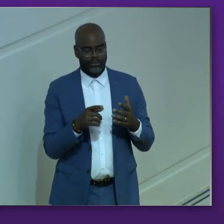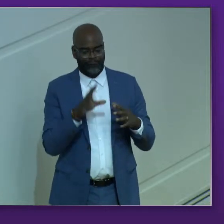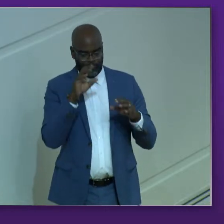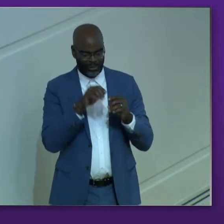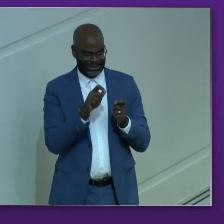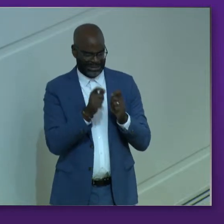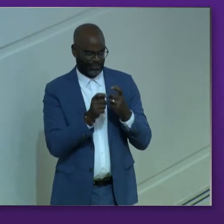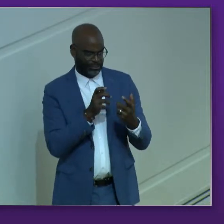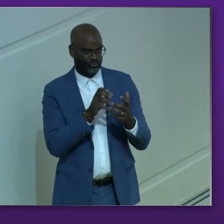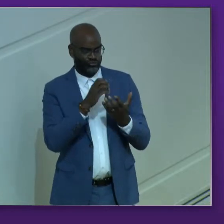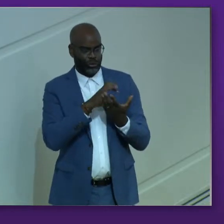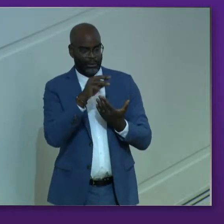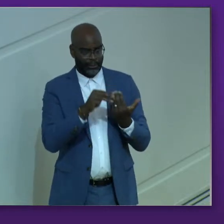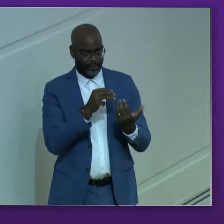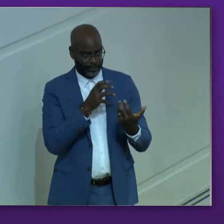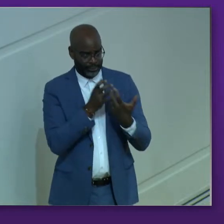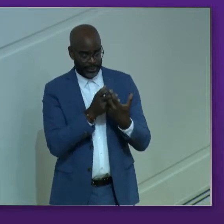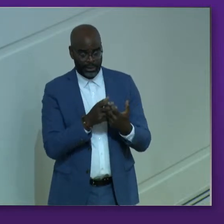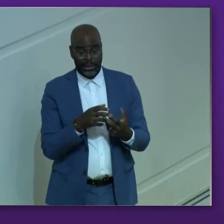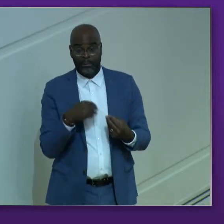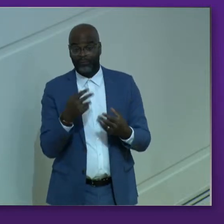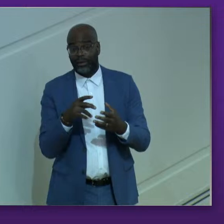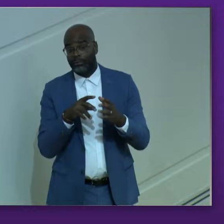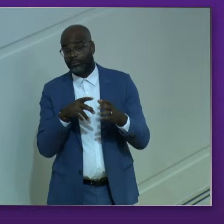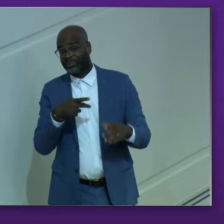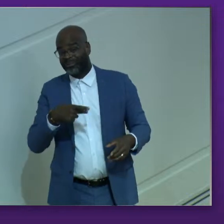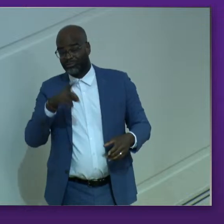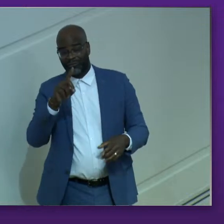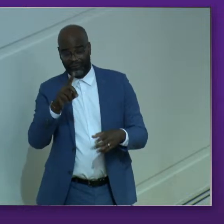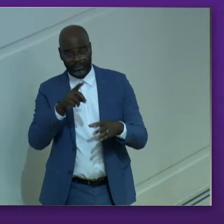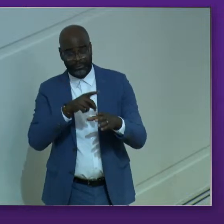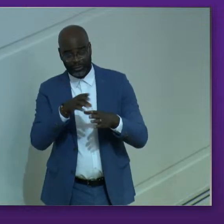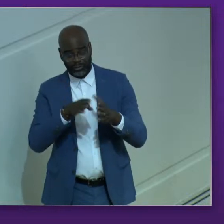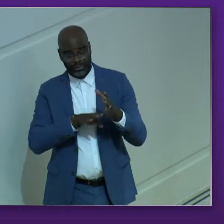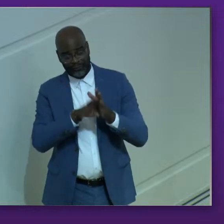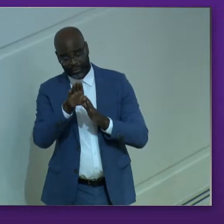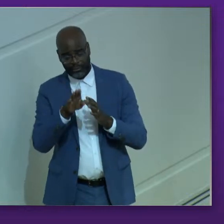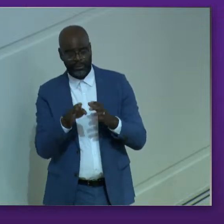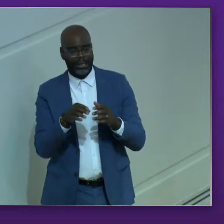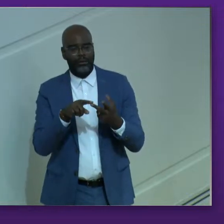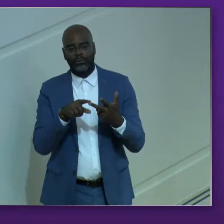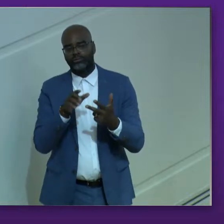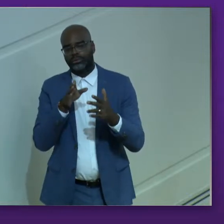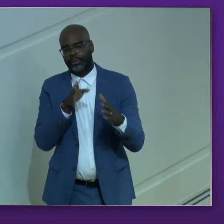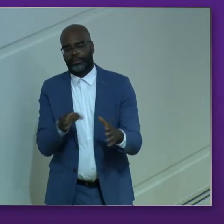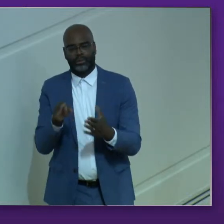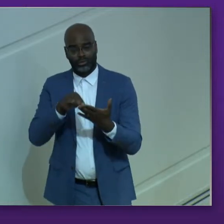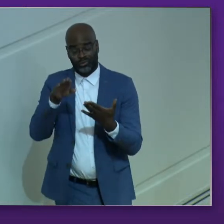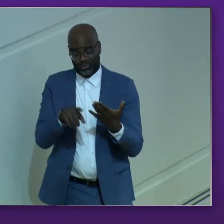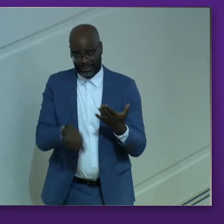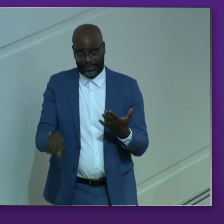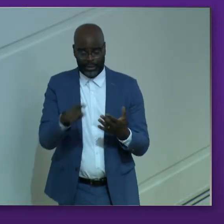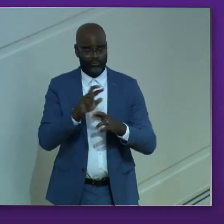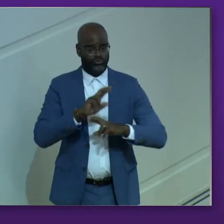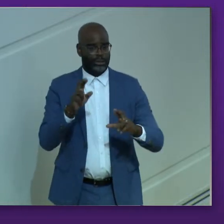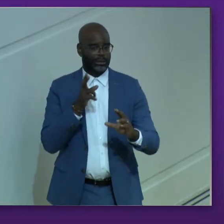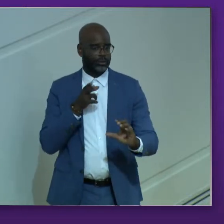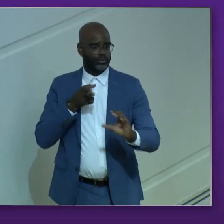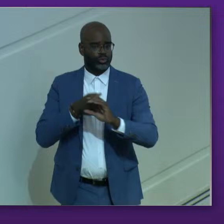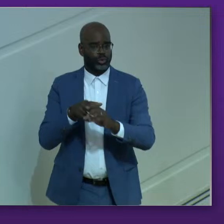MILLION . THEIR